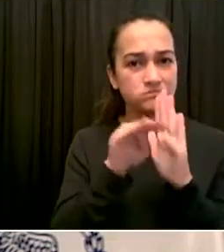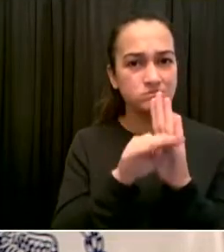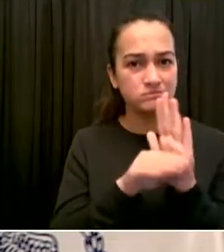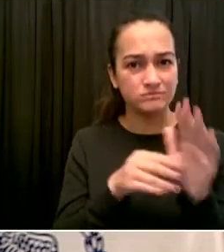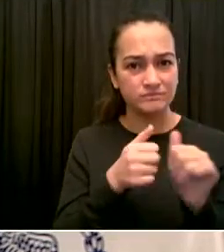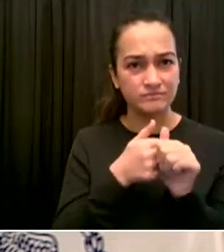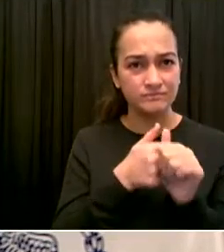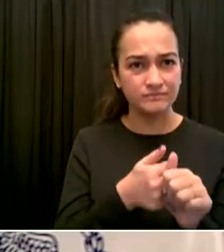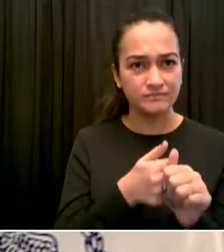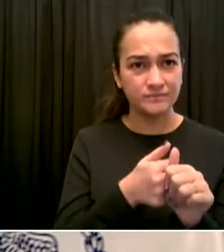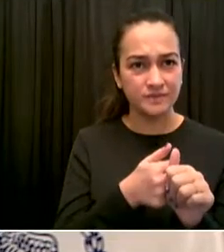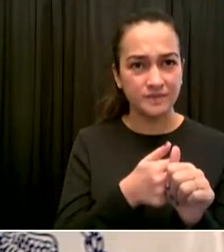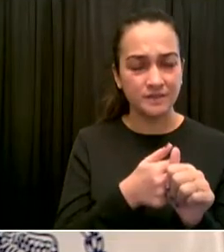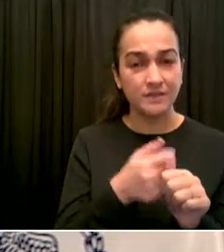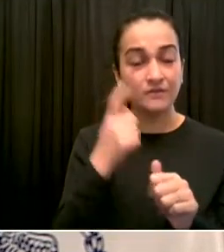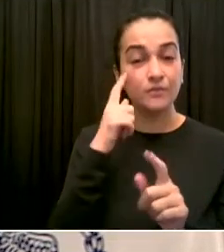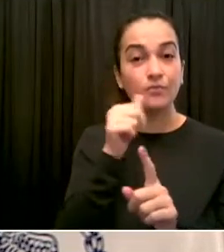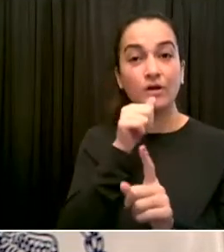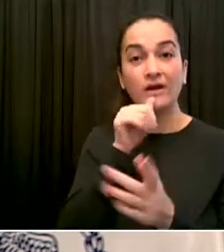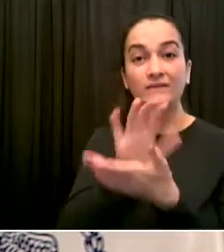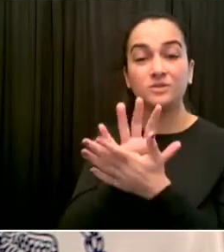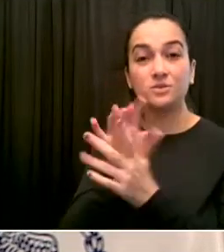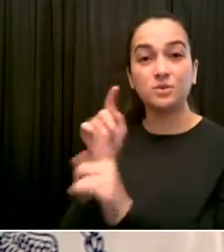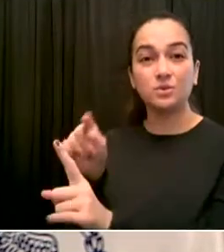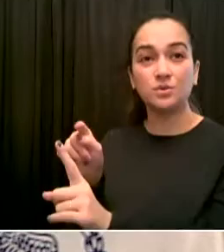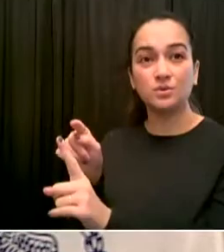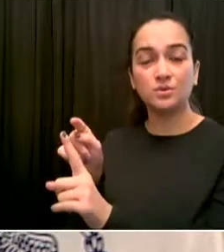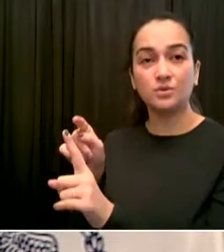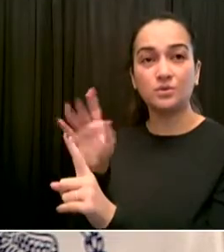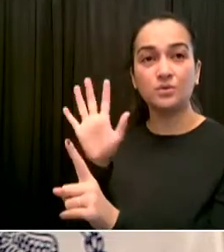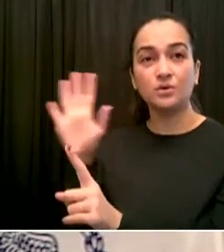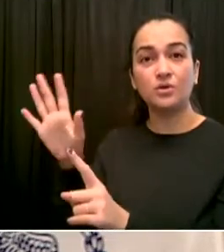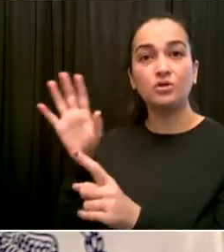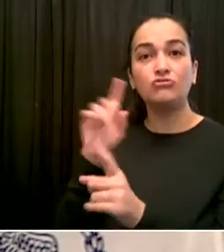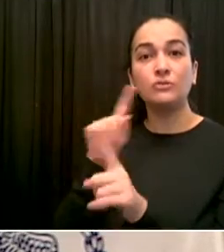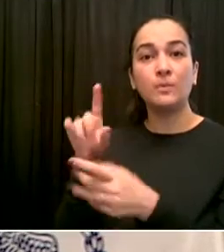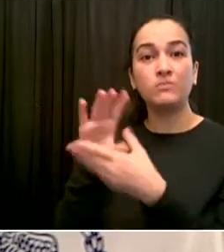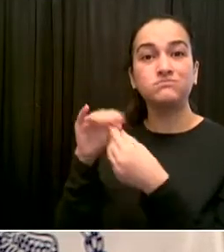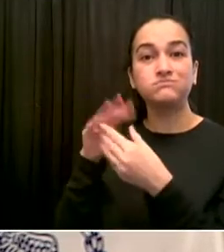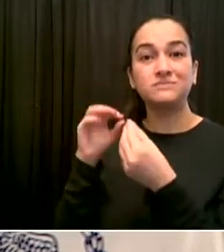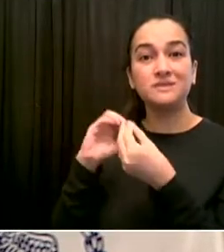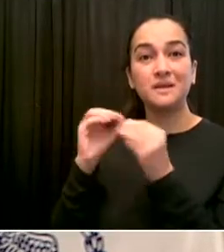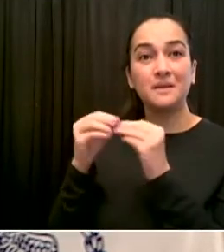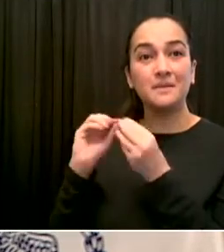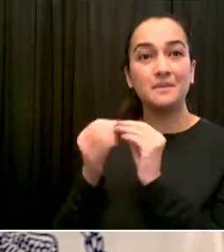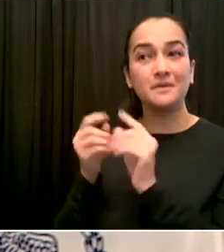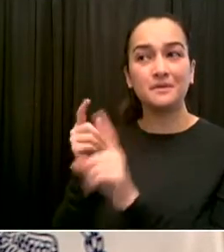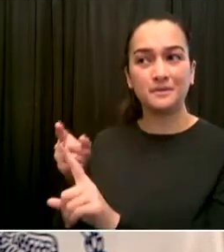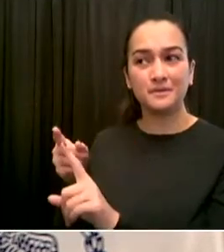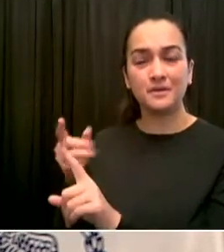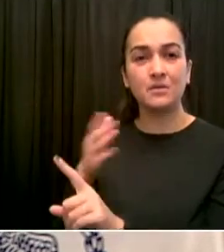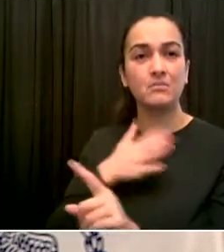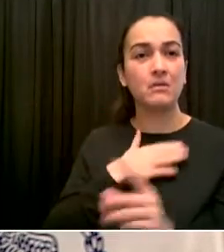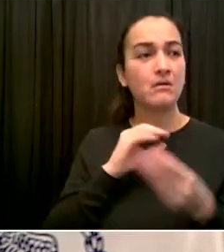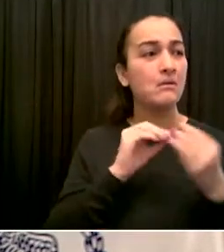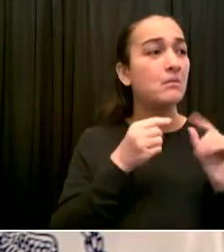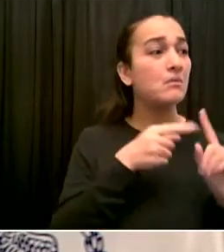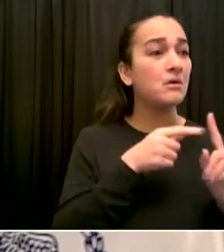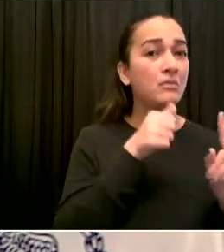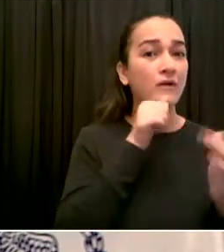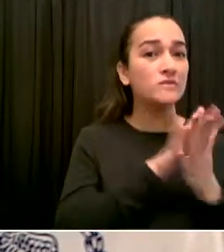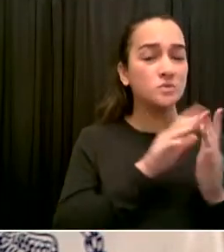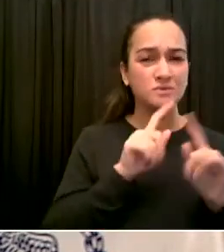WILL JUDGE ACCORDING ALEX, I